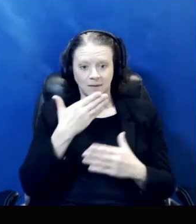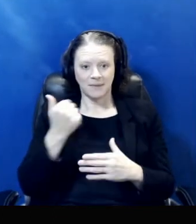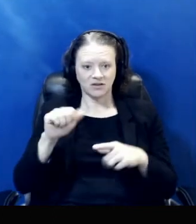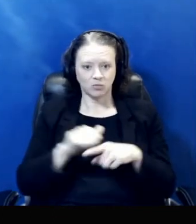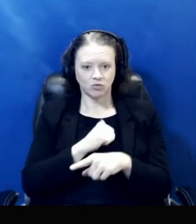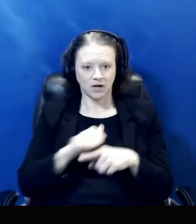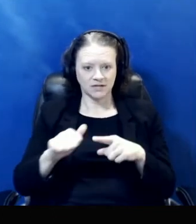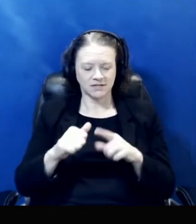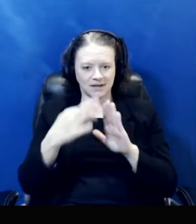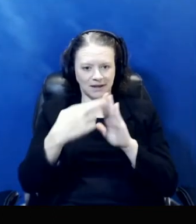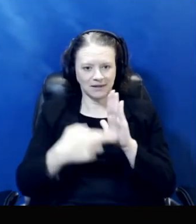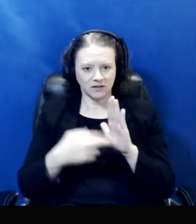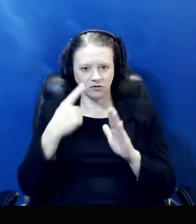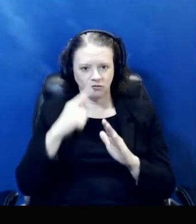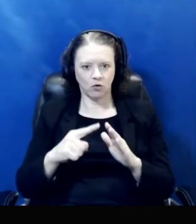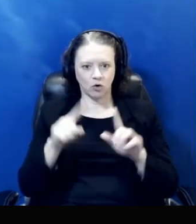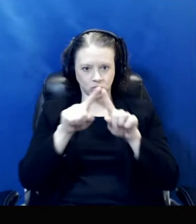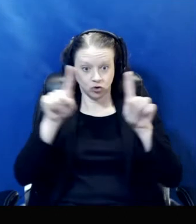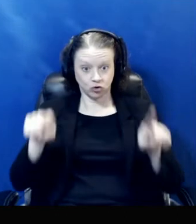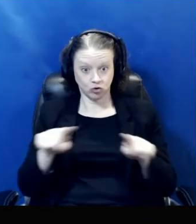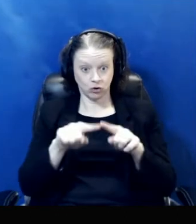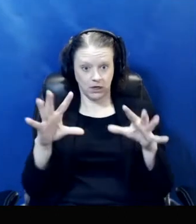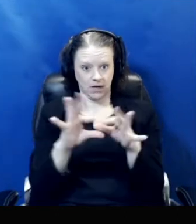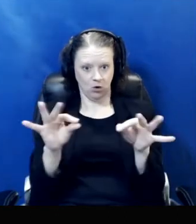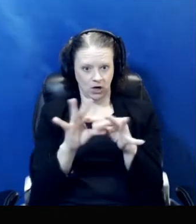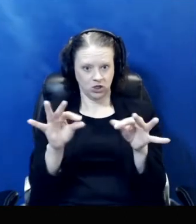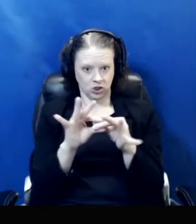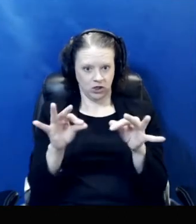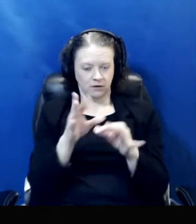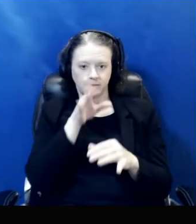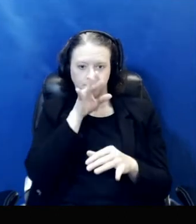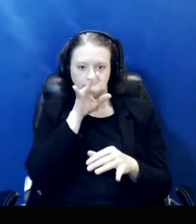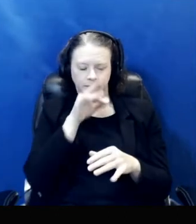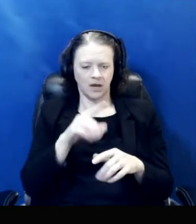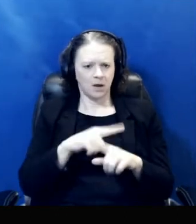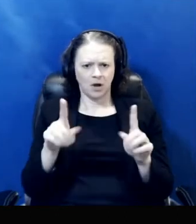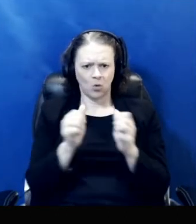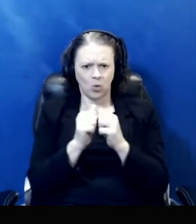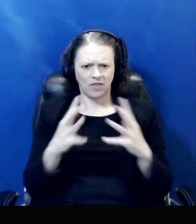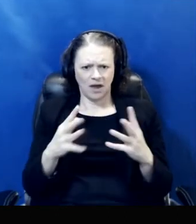but without some foundational information on the components of screen narration, the